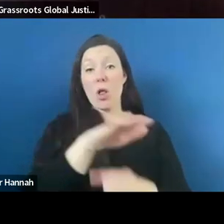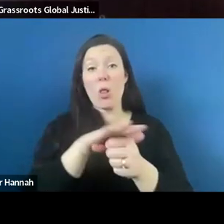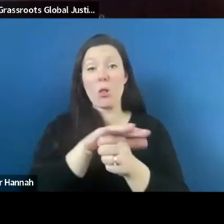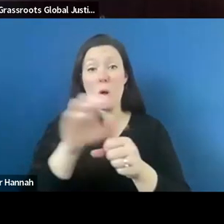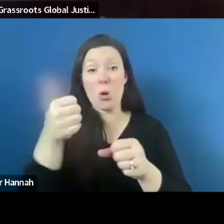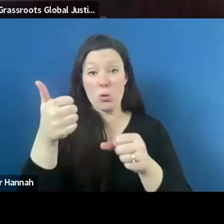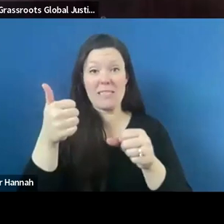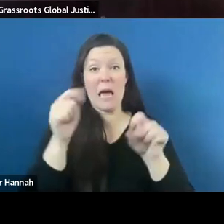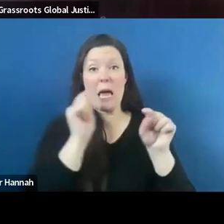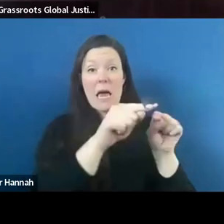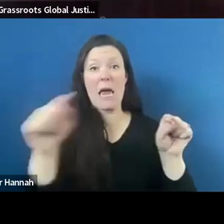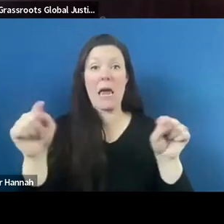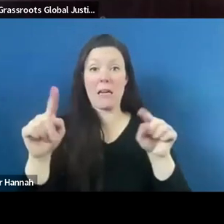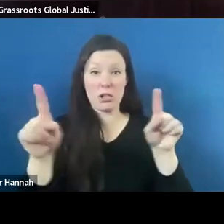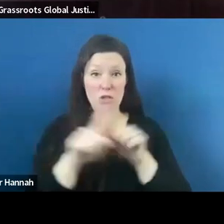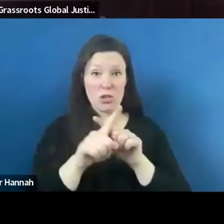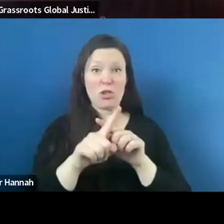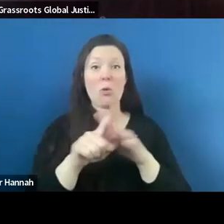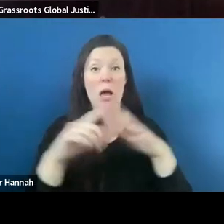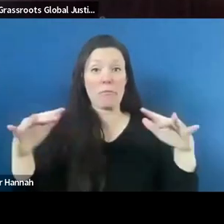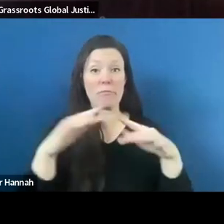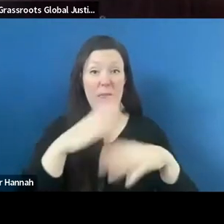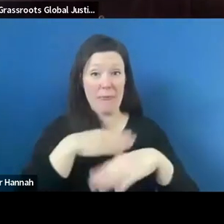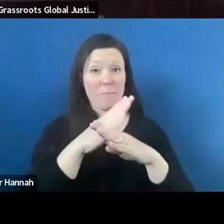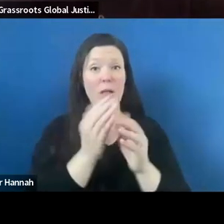you know, the block -- they were able to block the boat